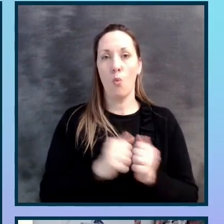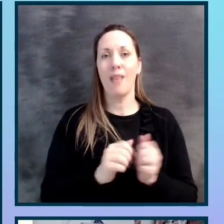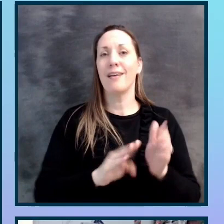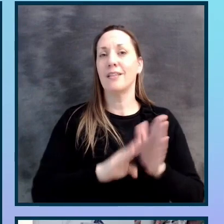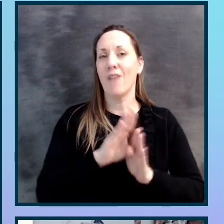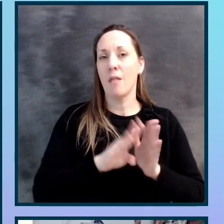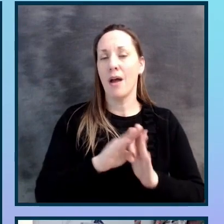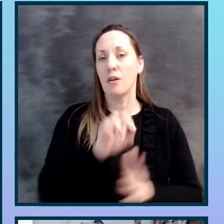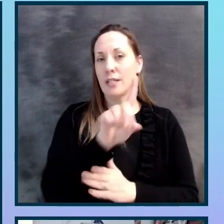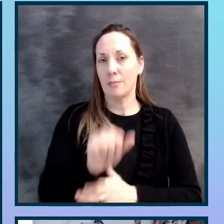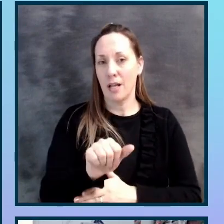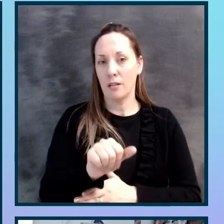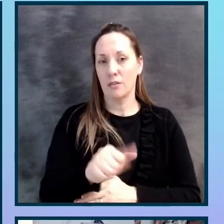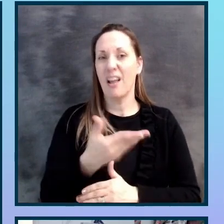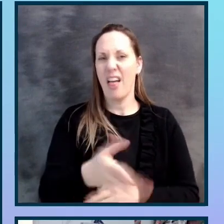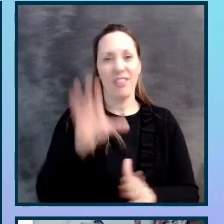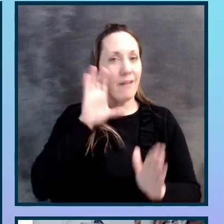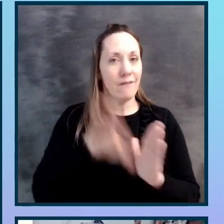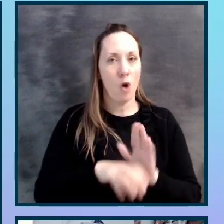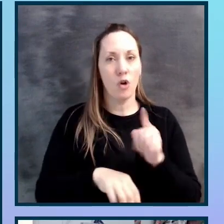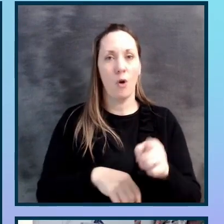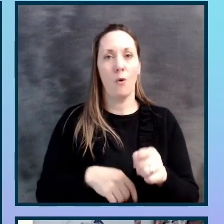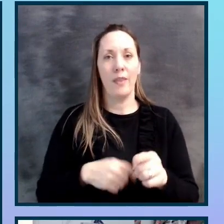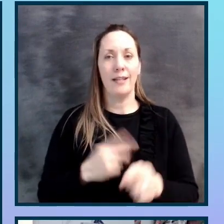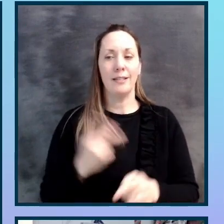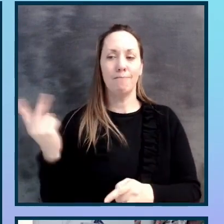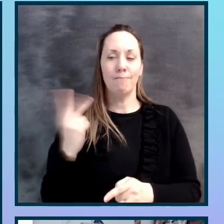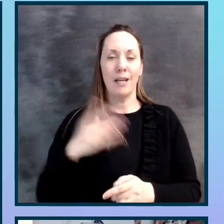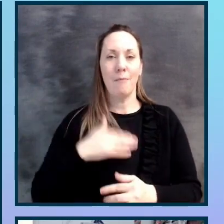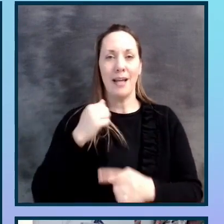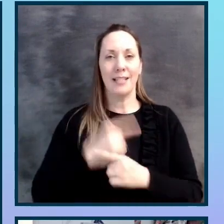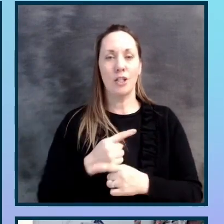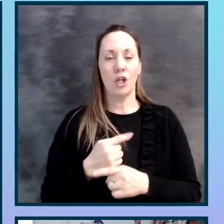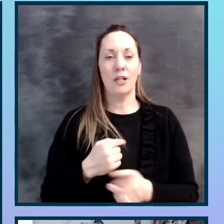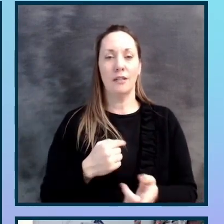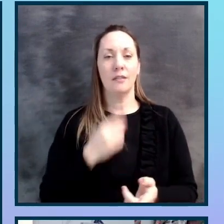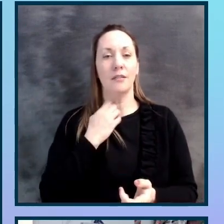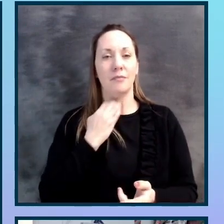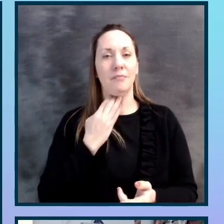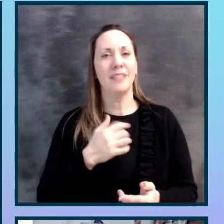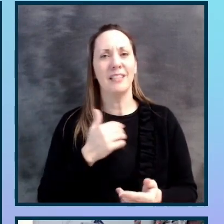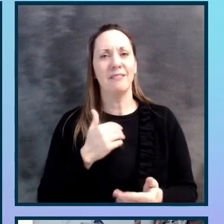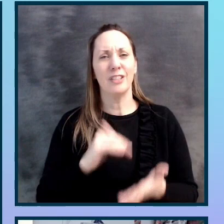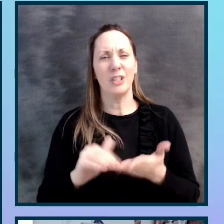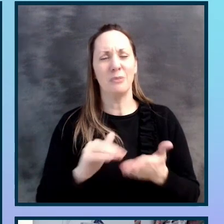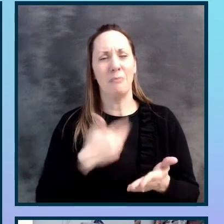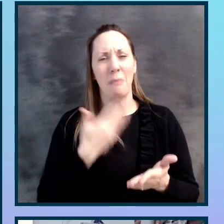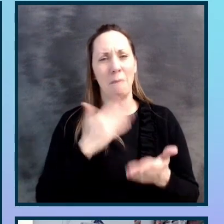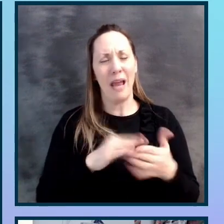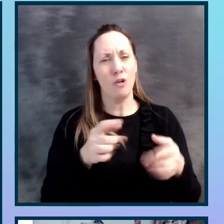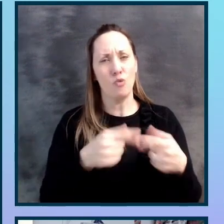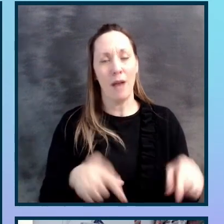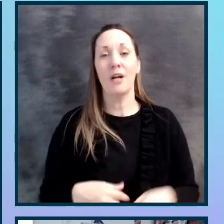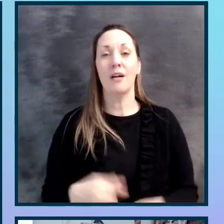Seen here is the photo of my sister and I at, excuse me, bad grammar, my sister and me at the Motor City Comic Con.